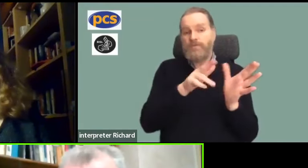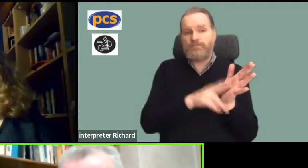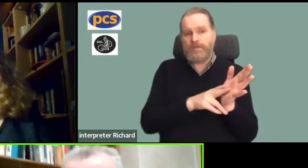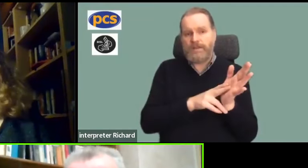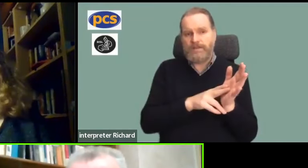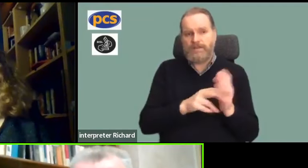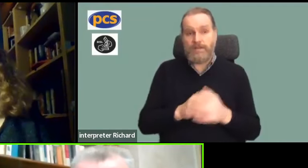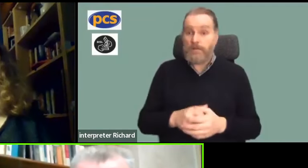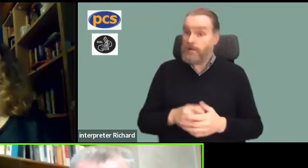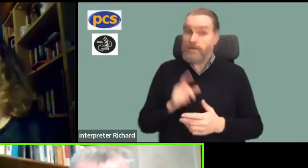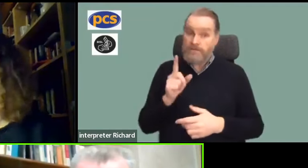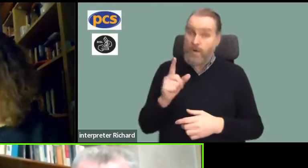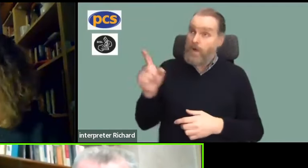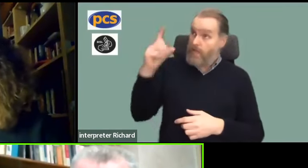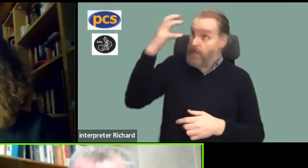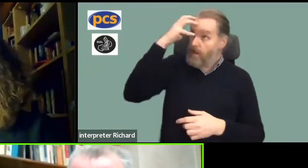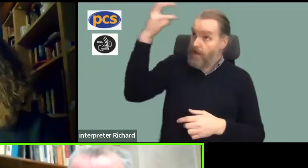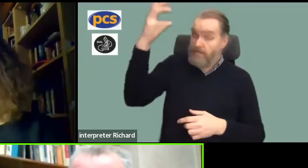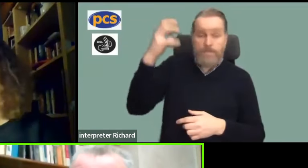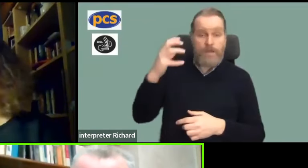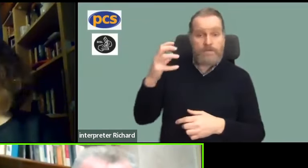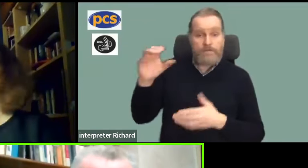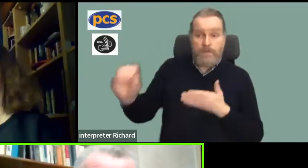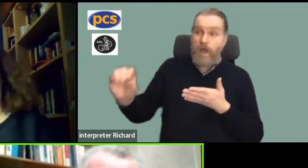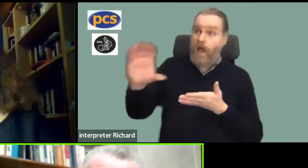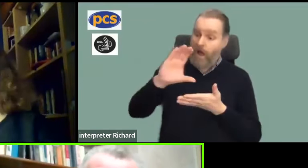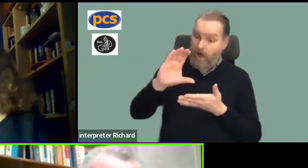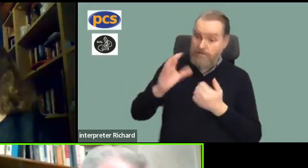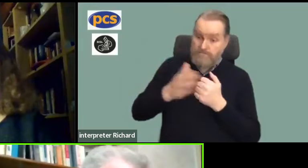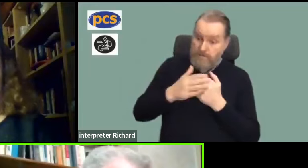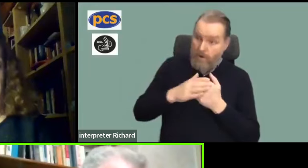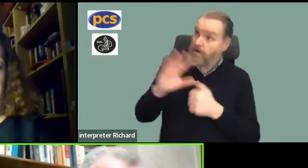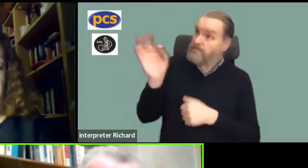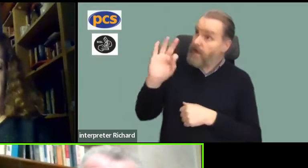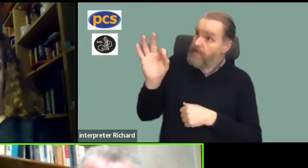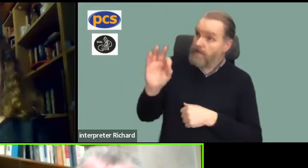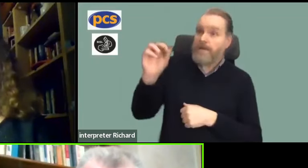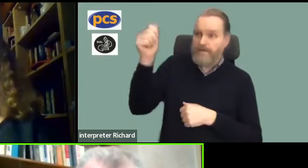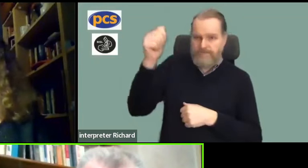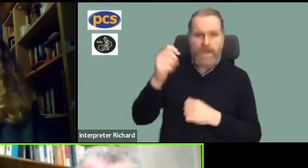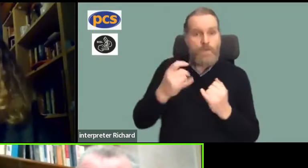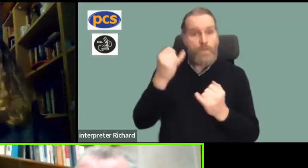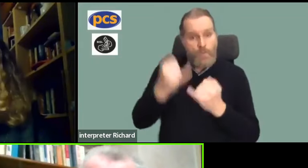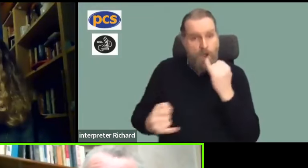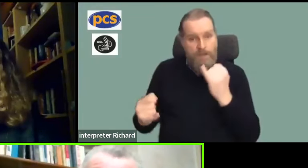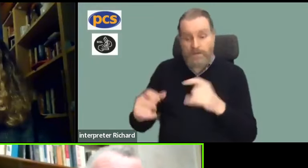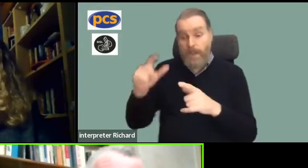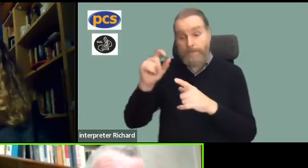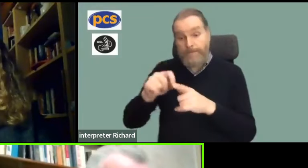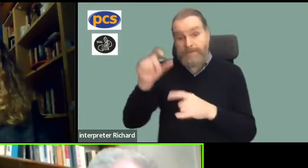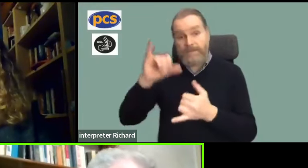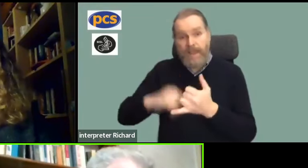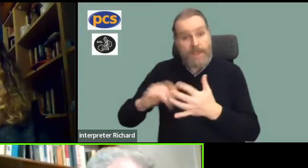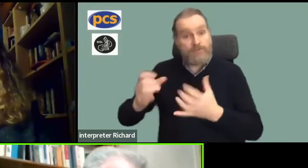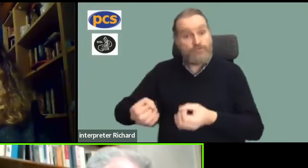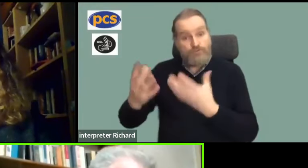early to mid January So the escalation that the Government will see will not just be more Pcs members just be more Pcs members coming out on strike